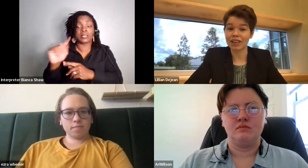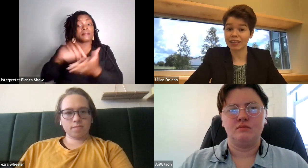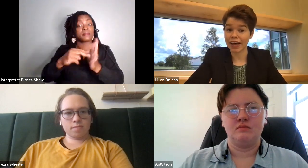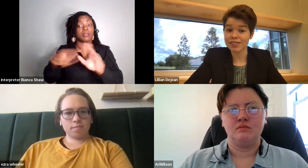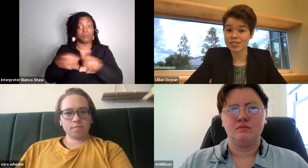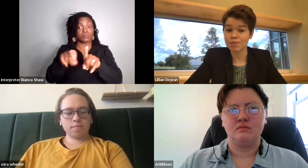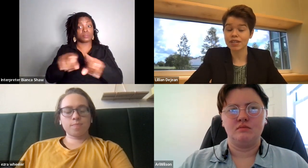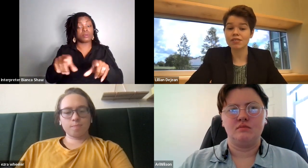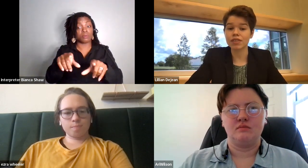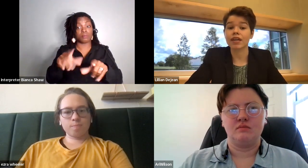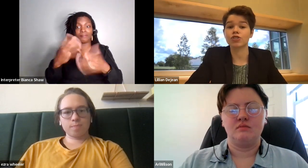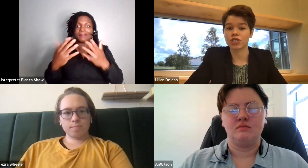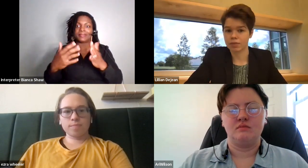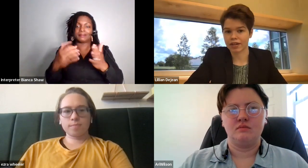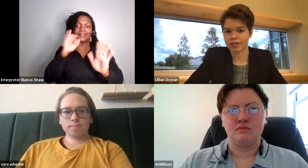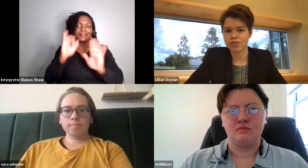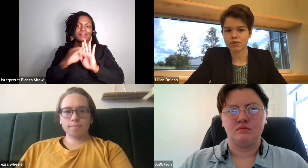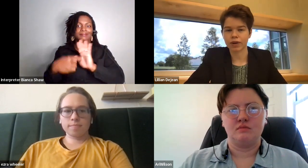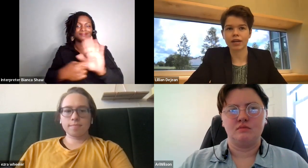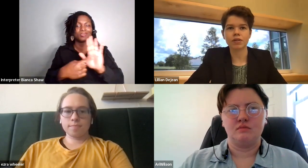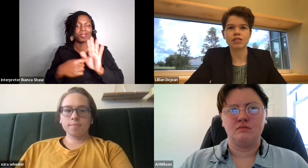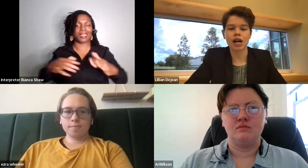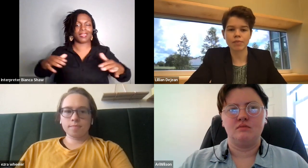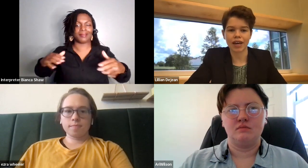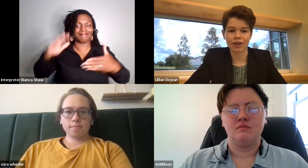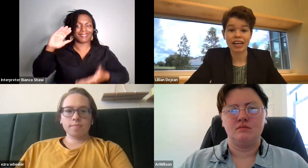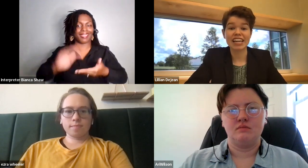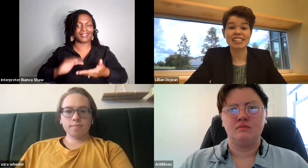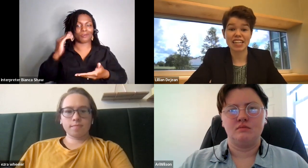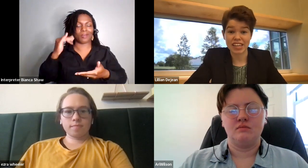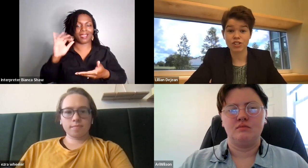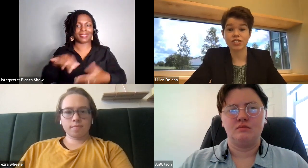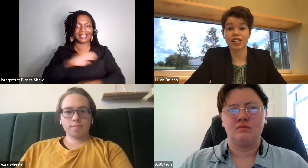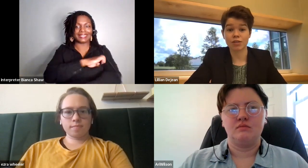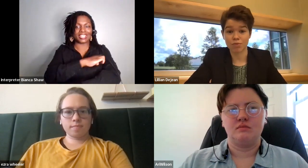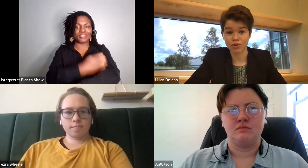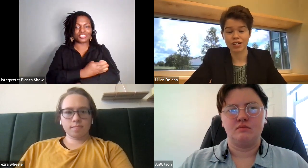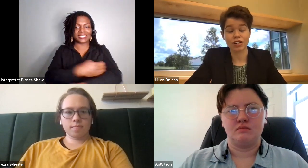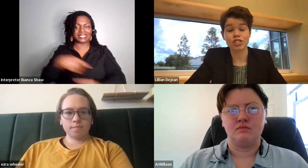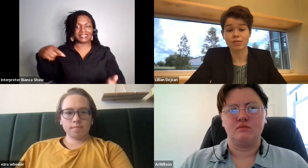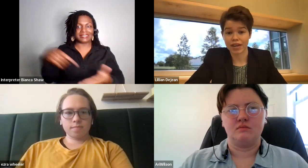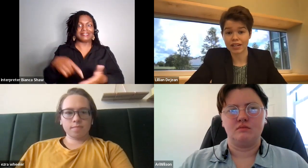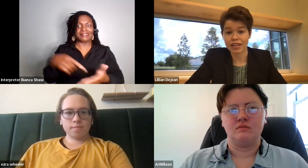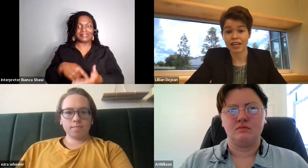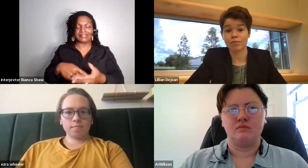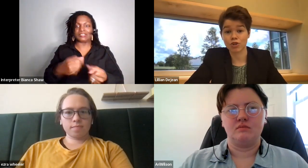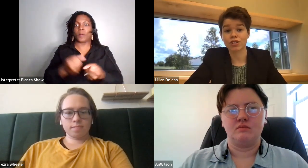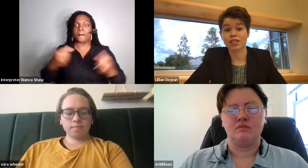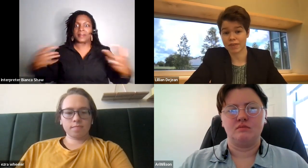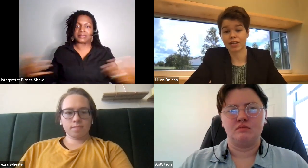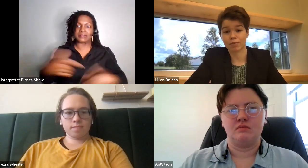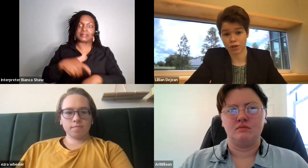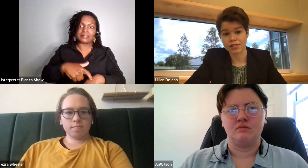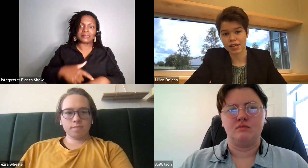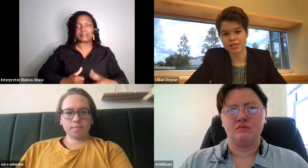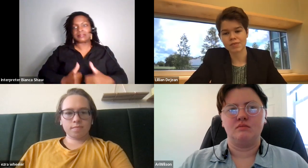up less because of the energy demands right, because coming out is an energy in a moved energy demanding and emotionally demanding process.